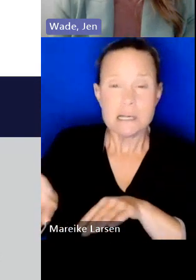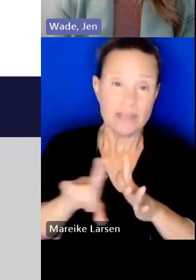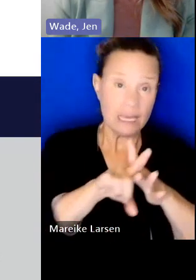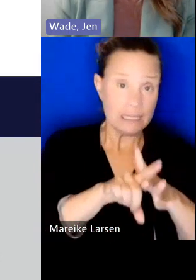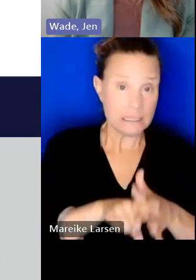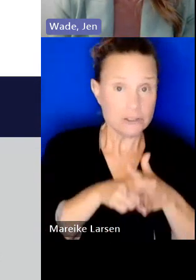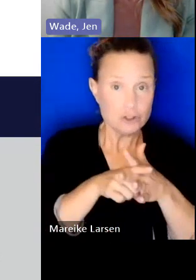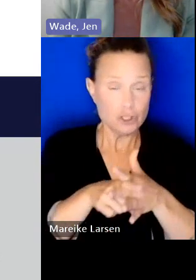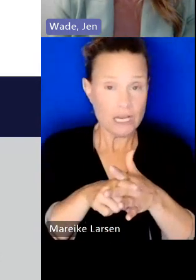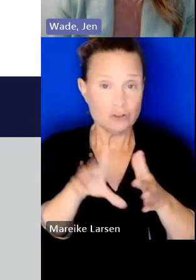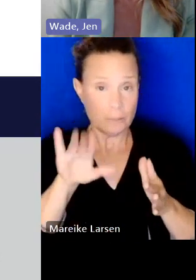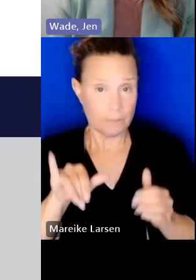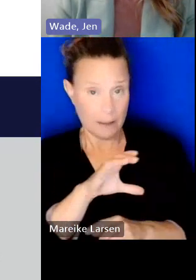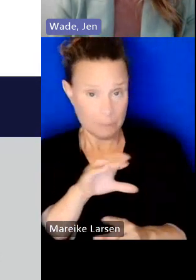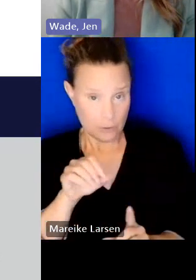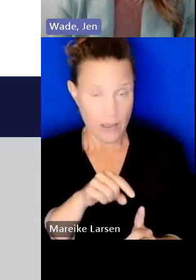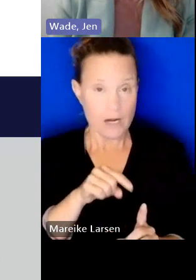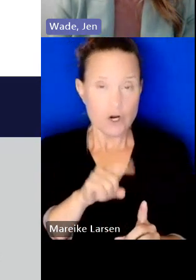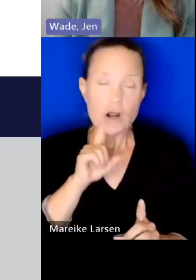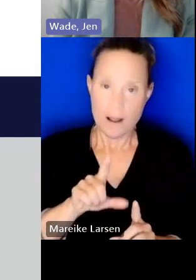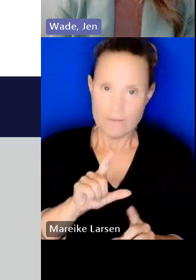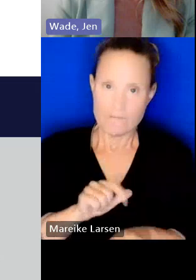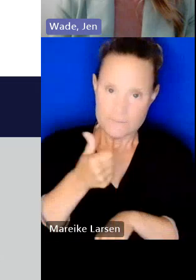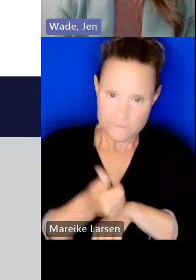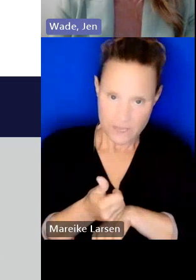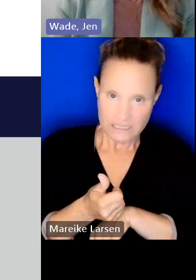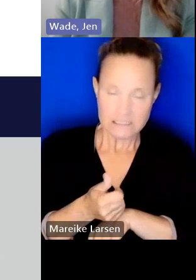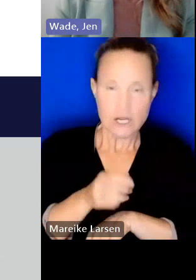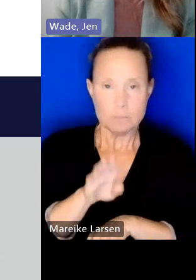a provider of fixed broadband Internet access service.